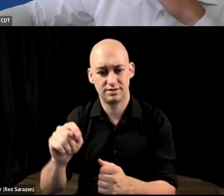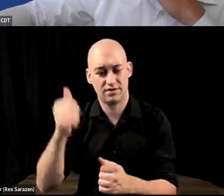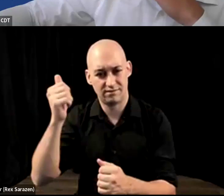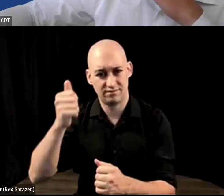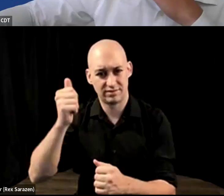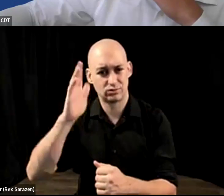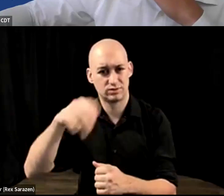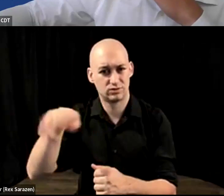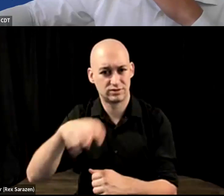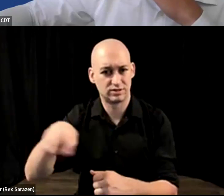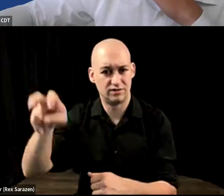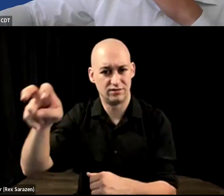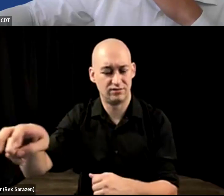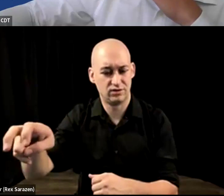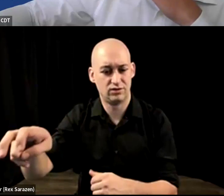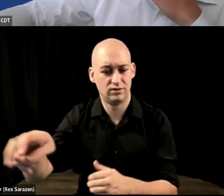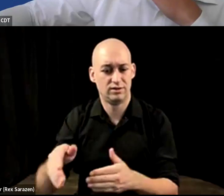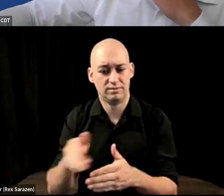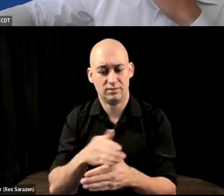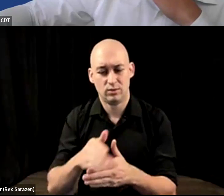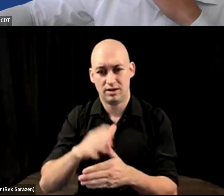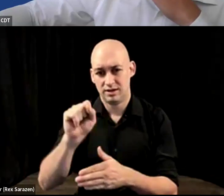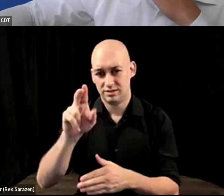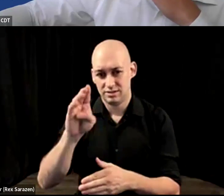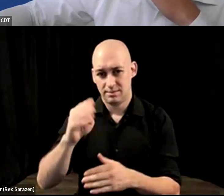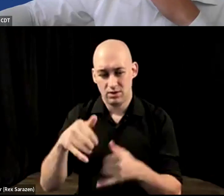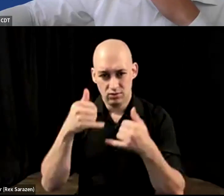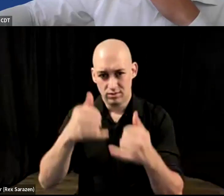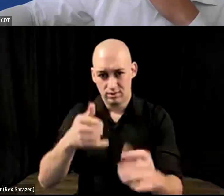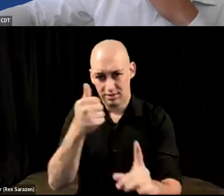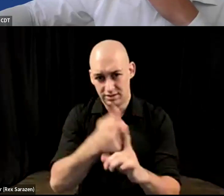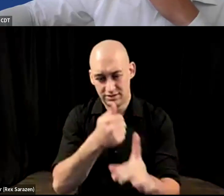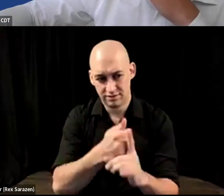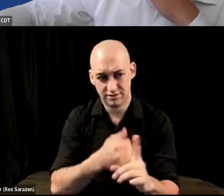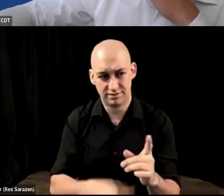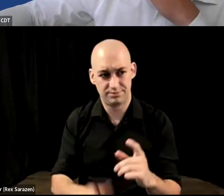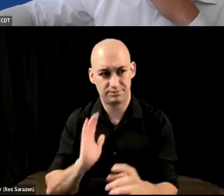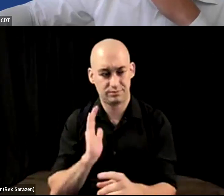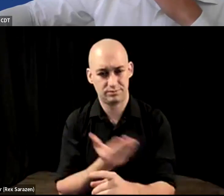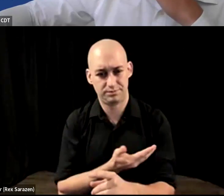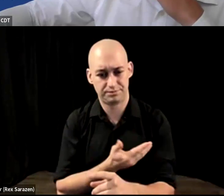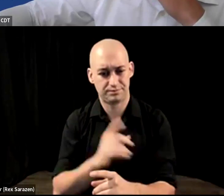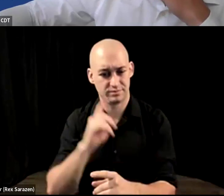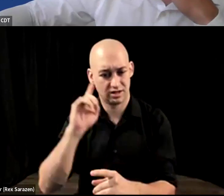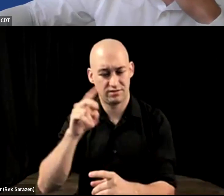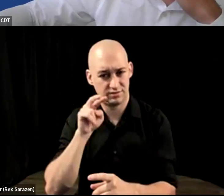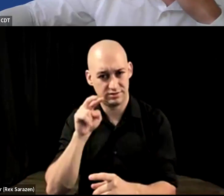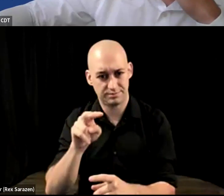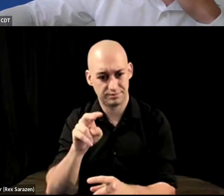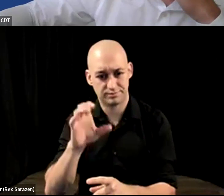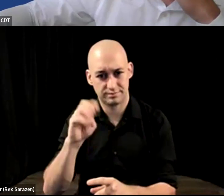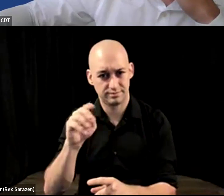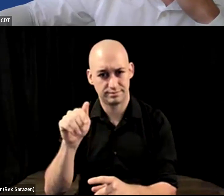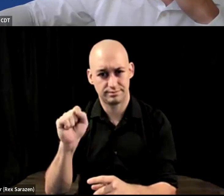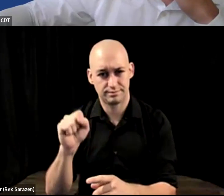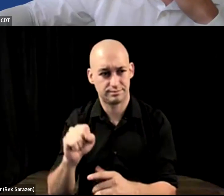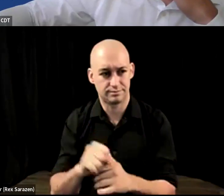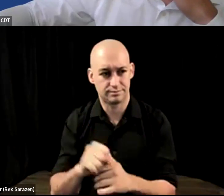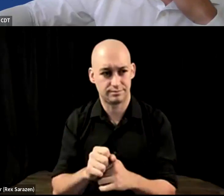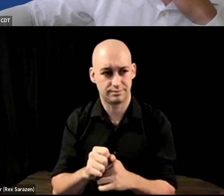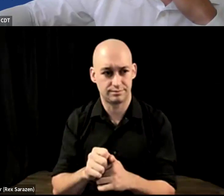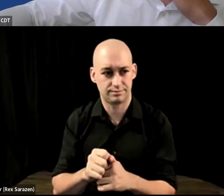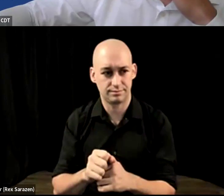on this sub or the sub-grant program itself. We don't envision that going through CMAS. We would